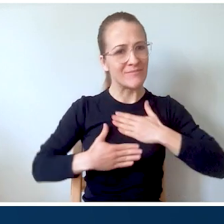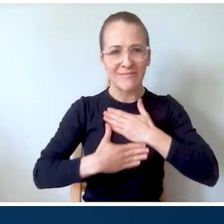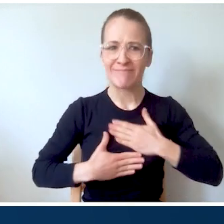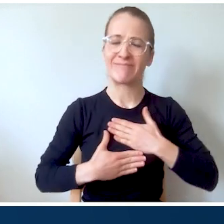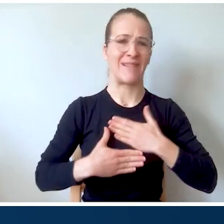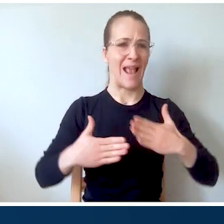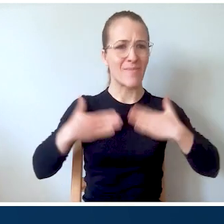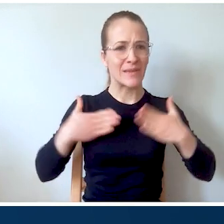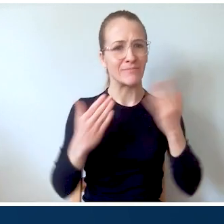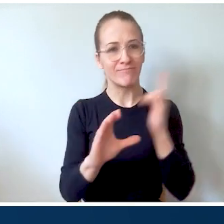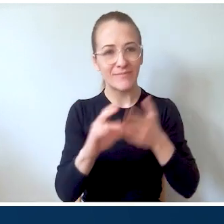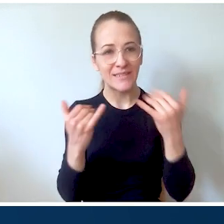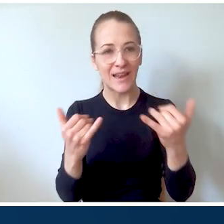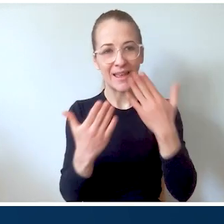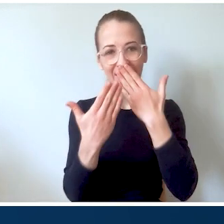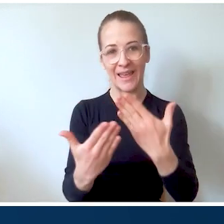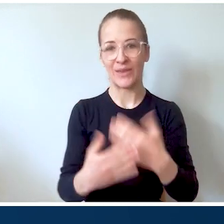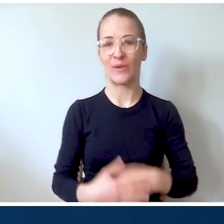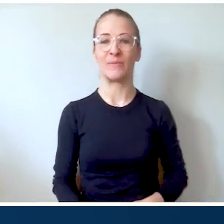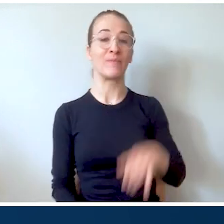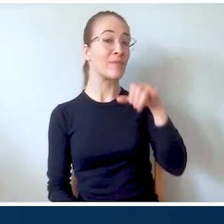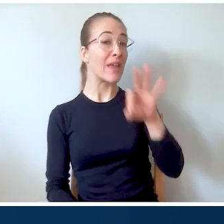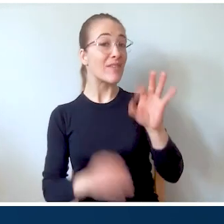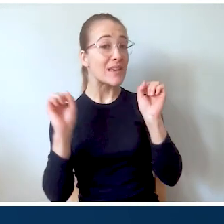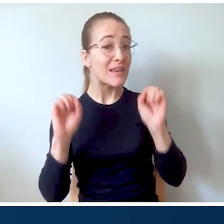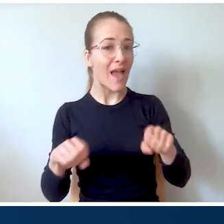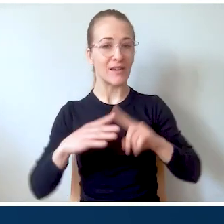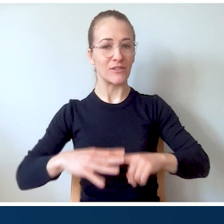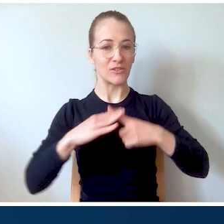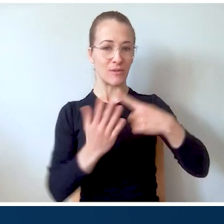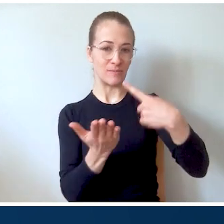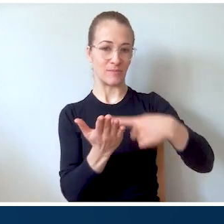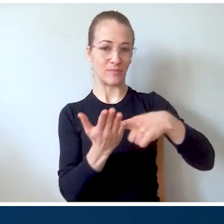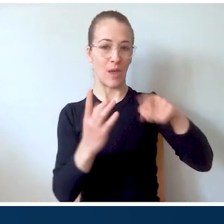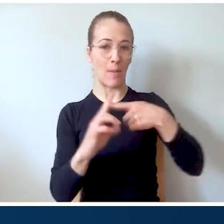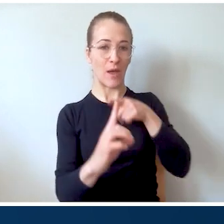Thank you. Well, if you can, let's start talking about you first.